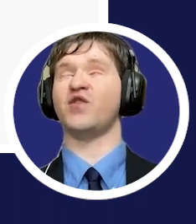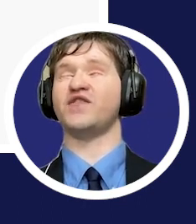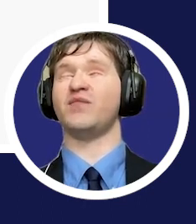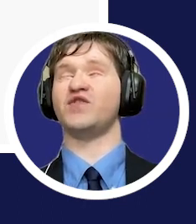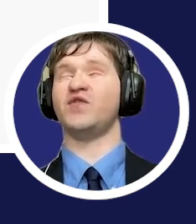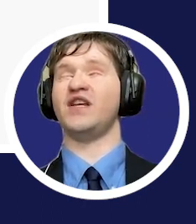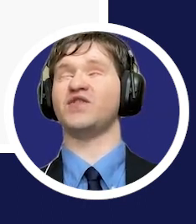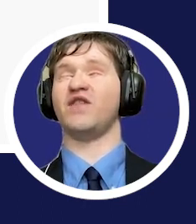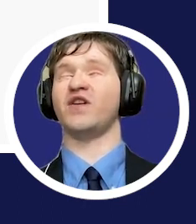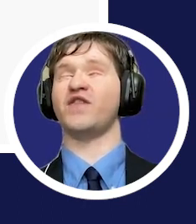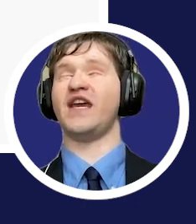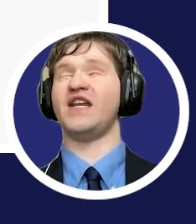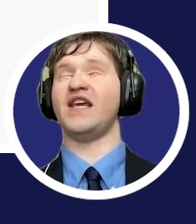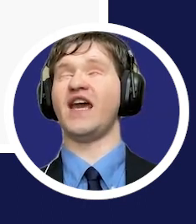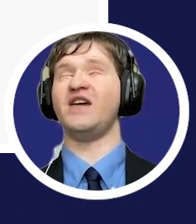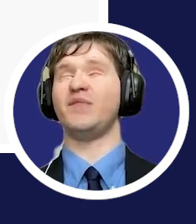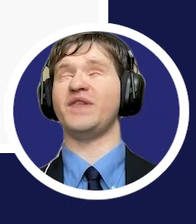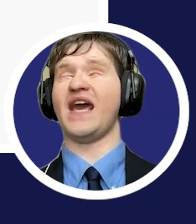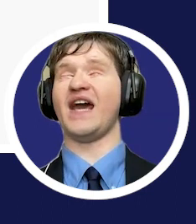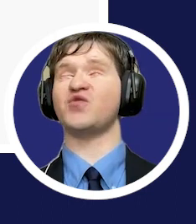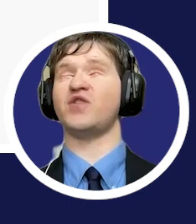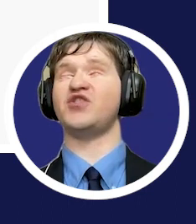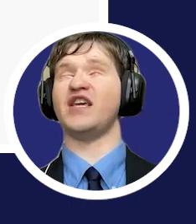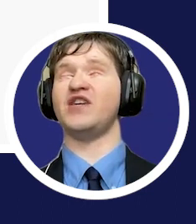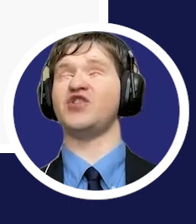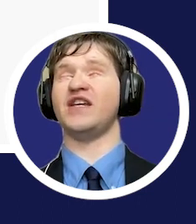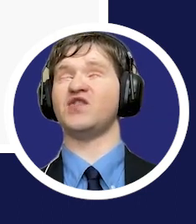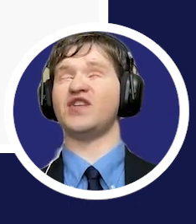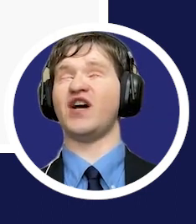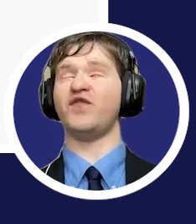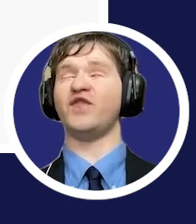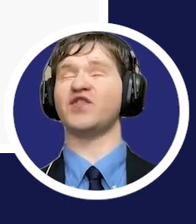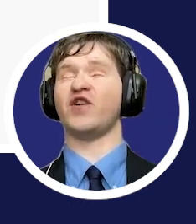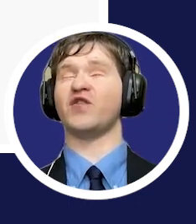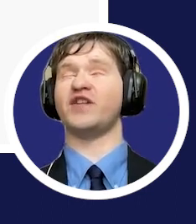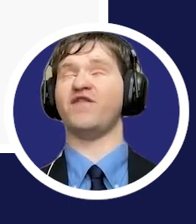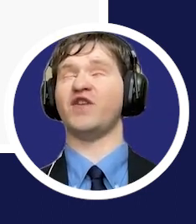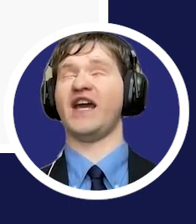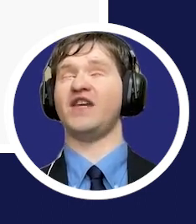for a disabled student is covered under the ADA, but the actual education itself is covered under a different act.